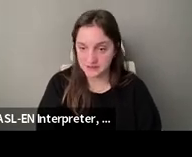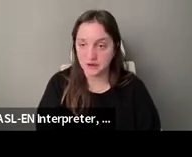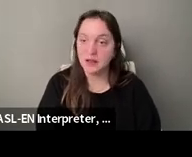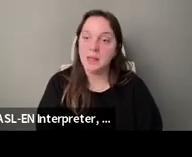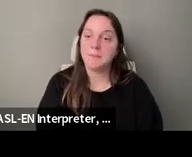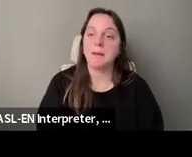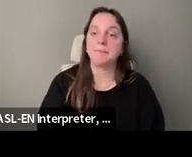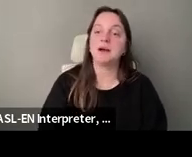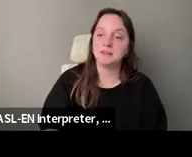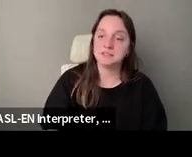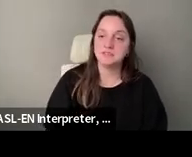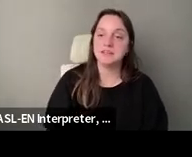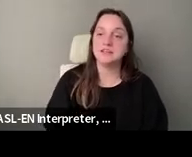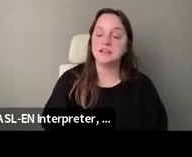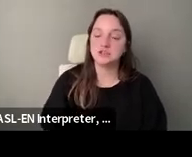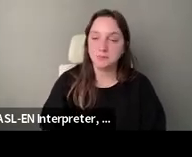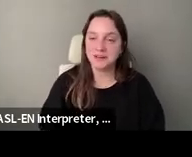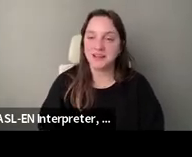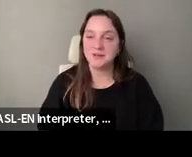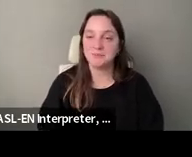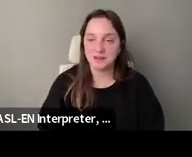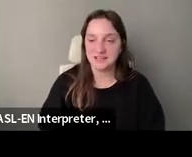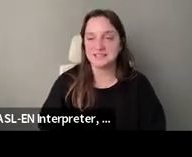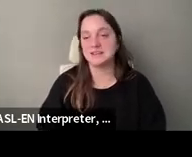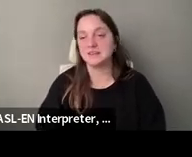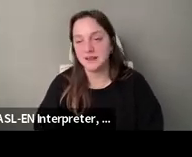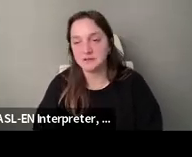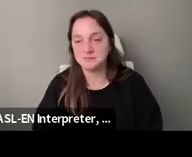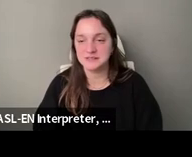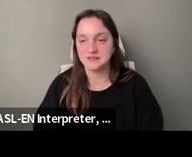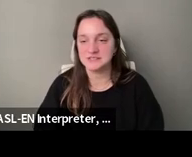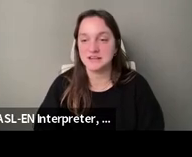get rid of the cancer? But